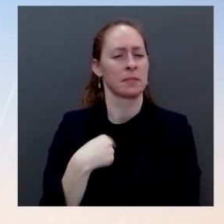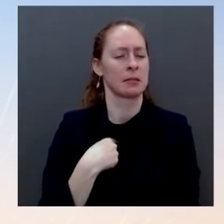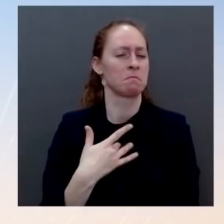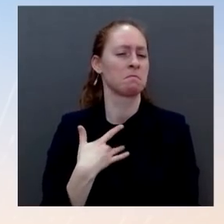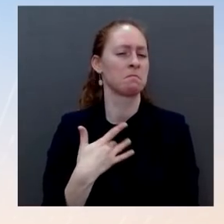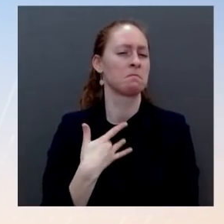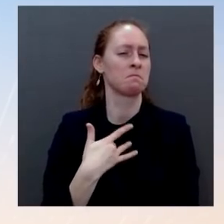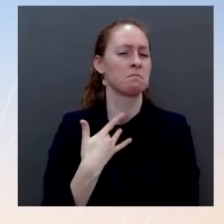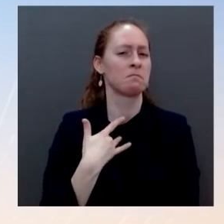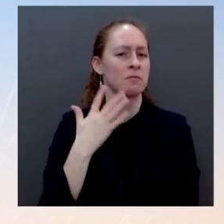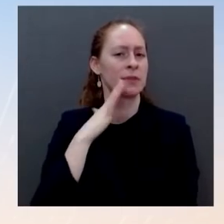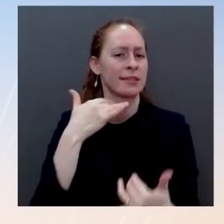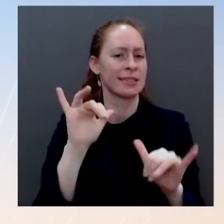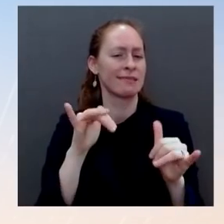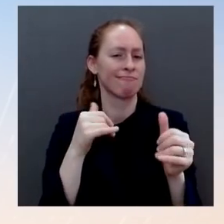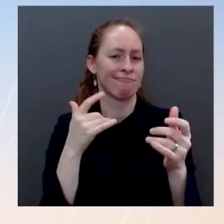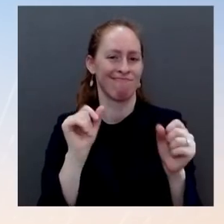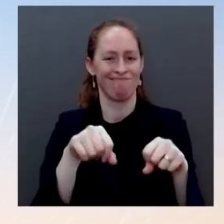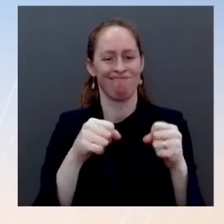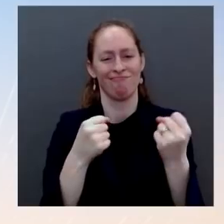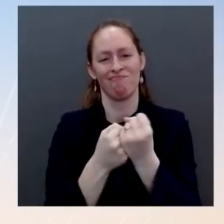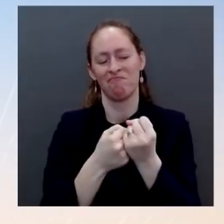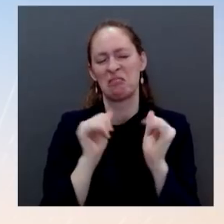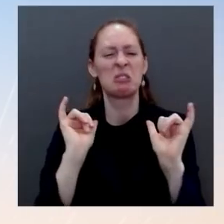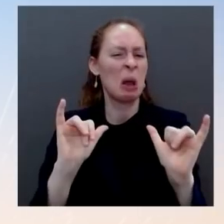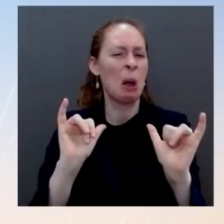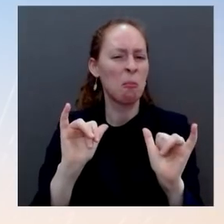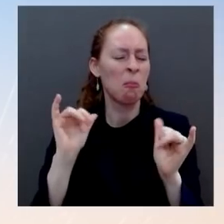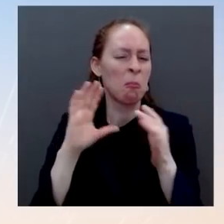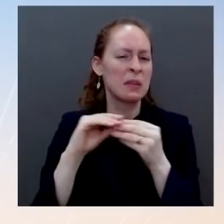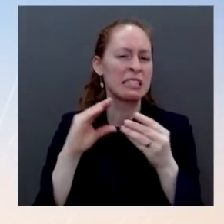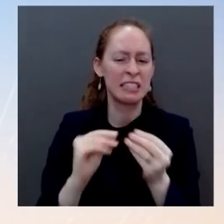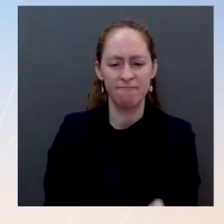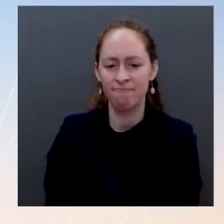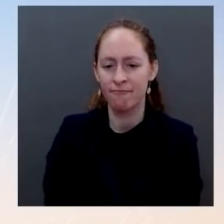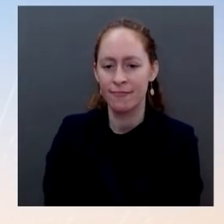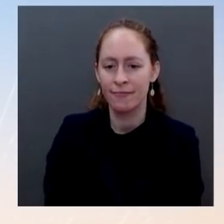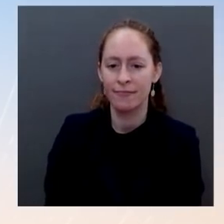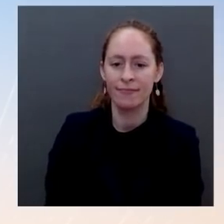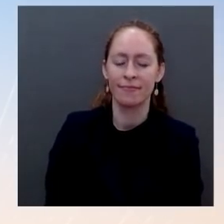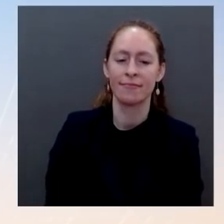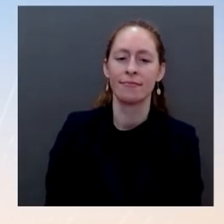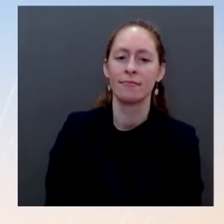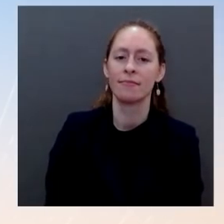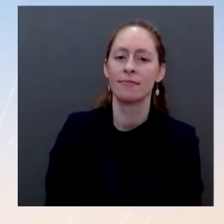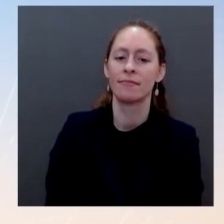on the United States Postal Service's request for a waiver from the map -- from the --